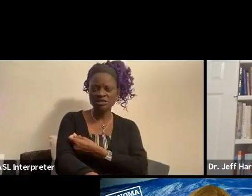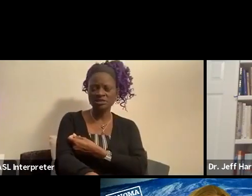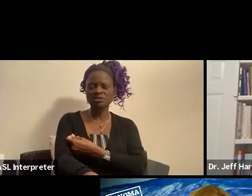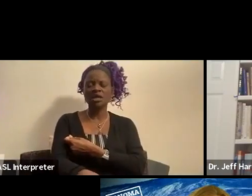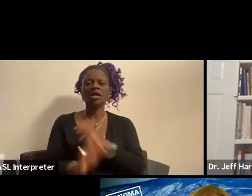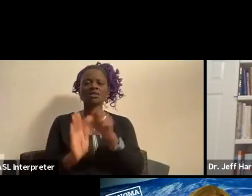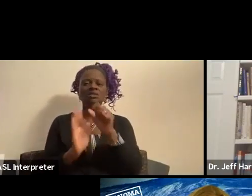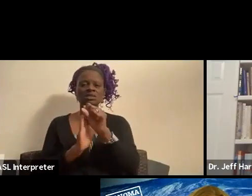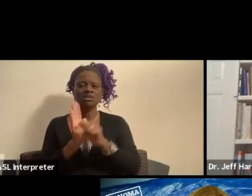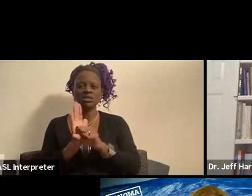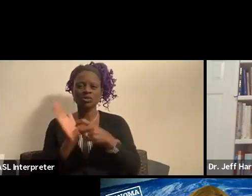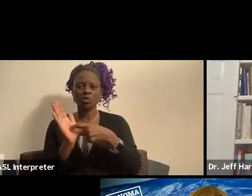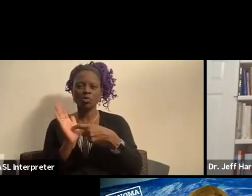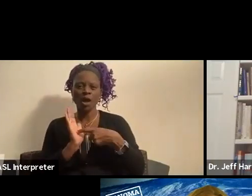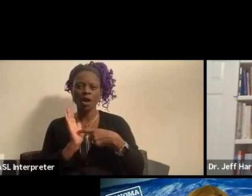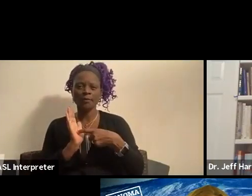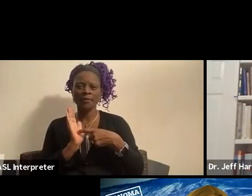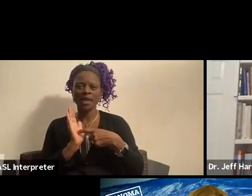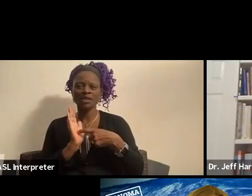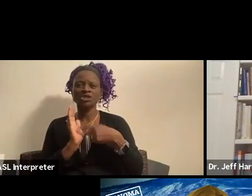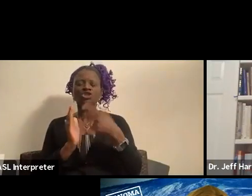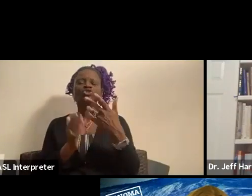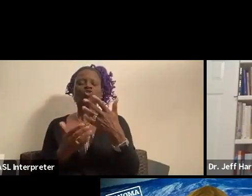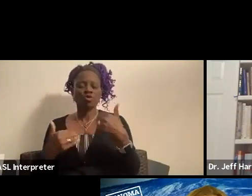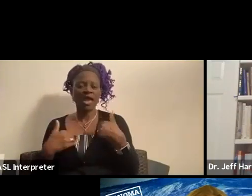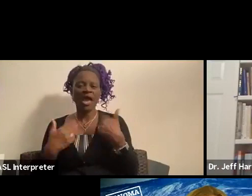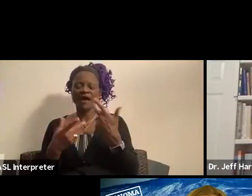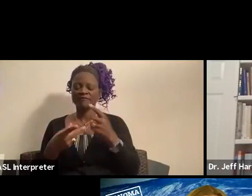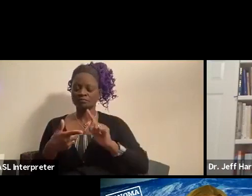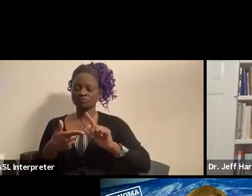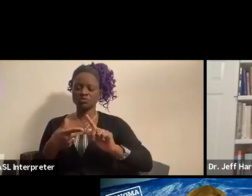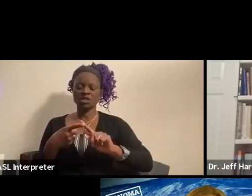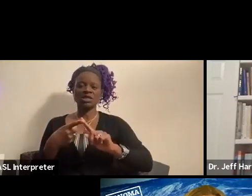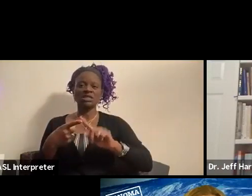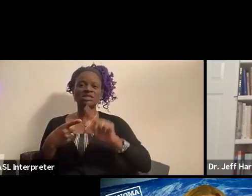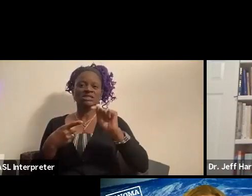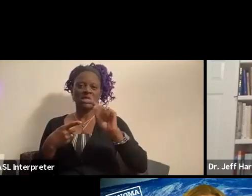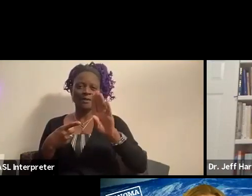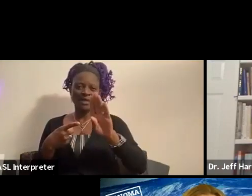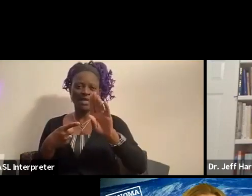And one of the most common was TB testing and TB vaccinations.